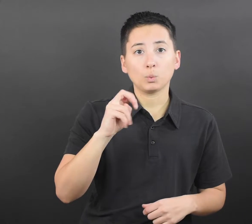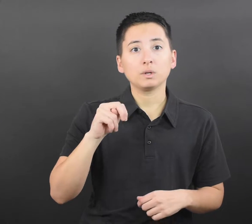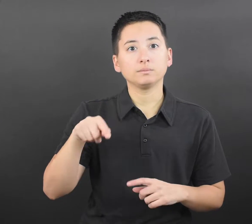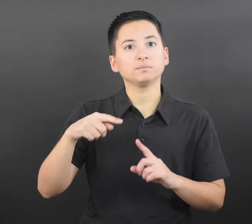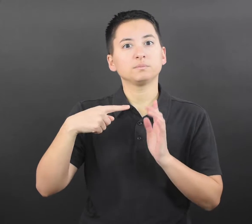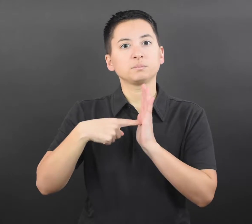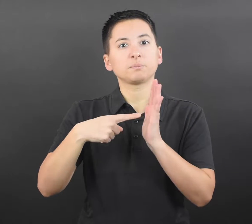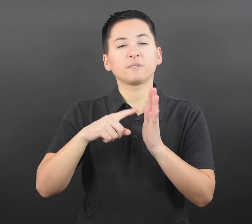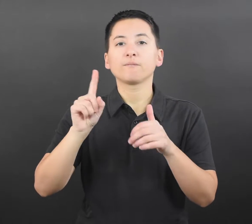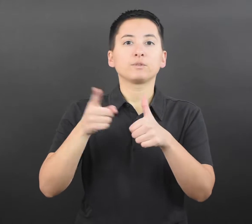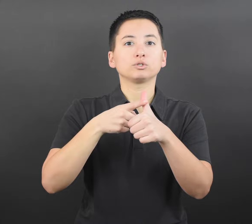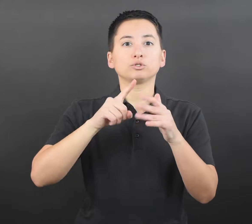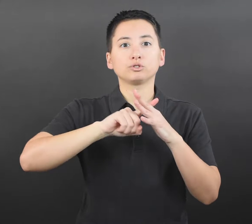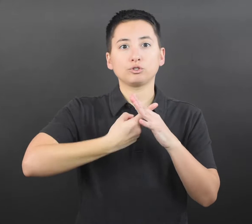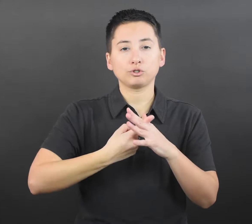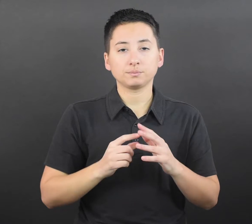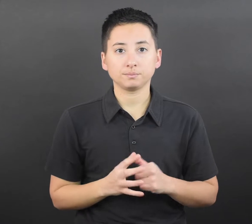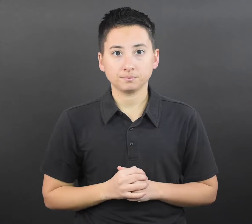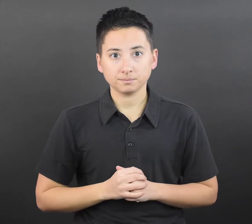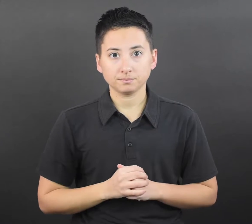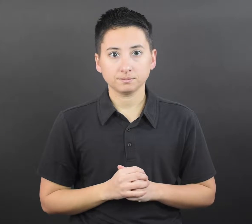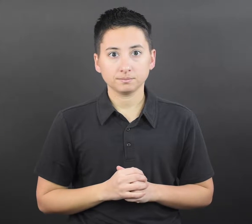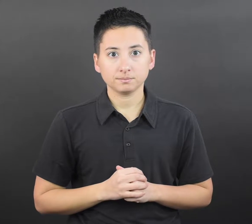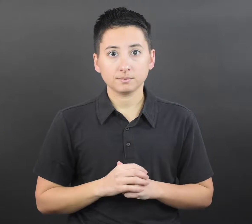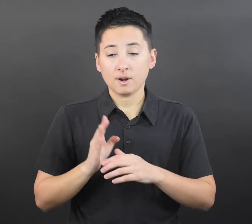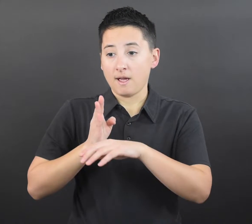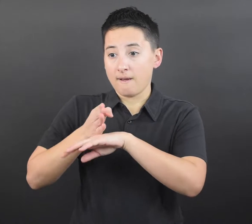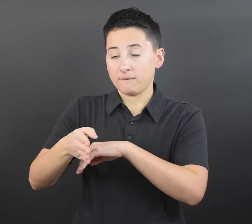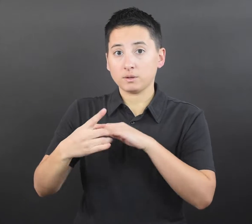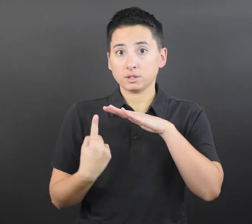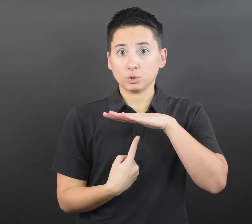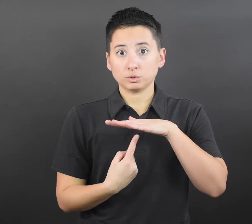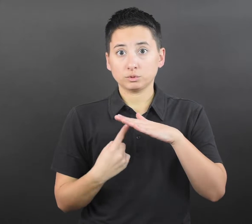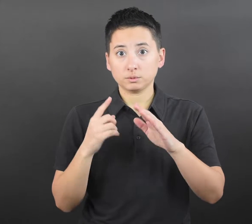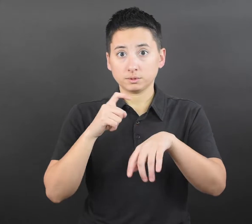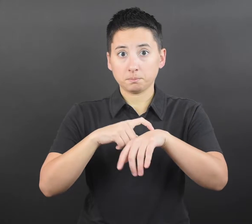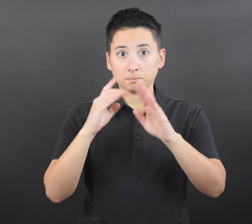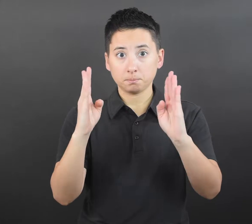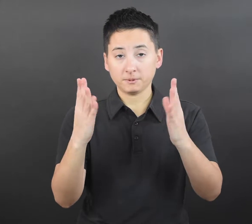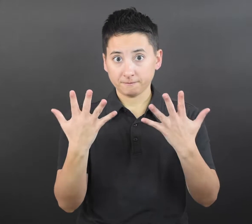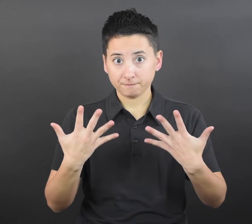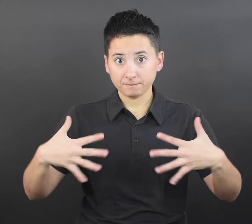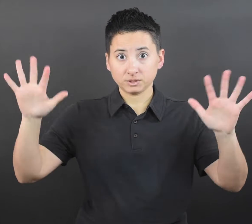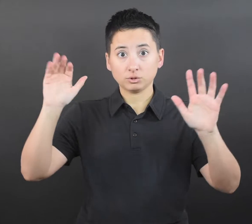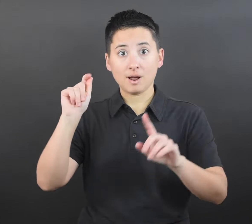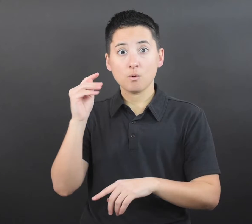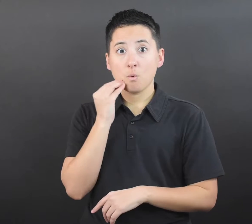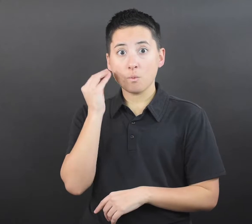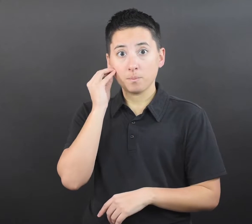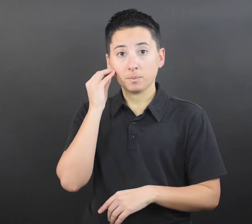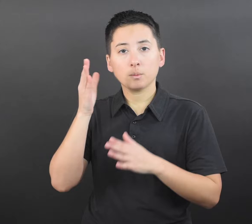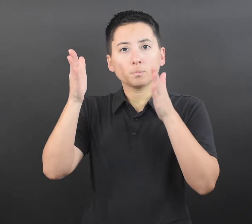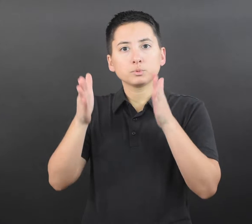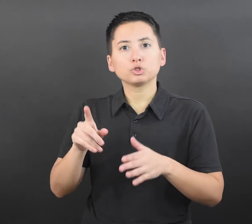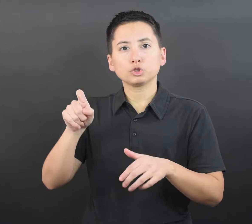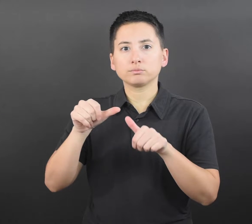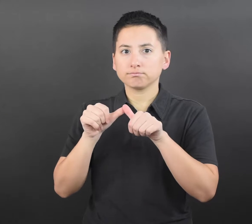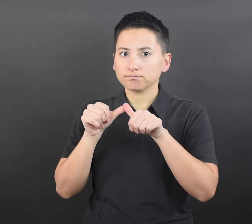five-day isolation period at home, they should restart their isolation period using the day